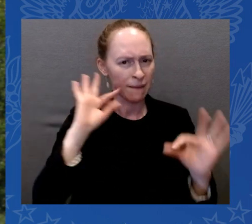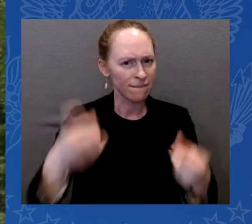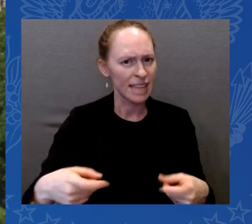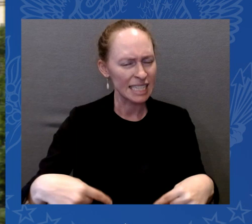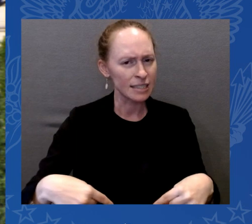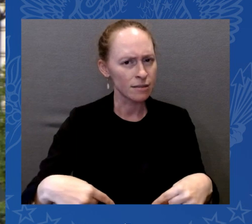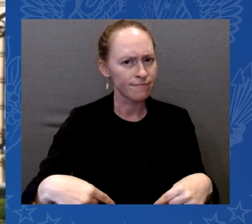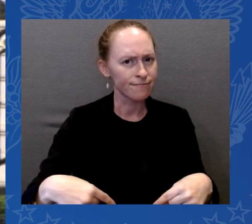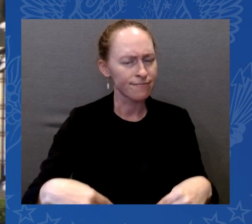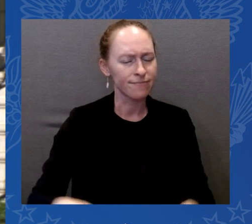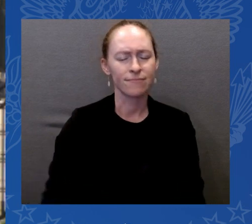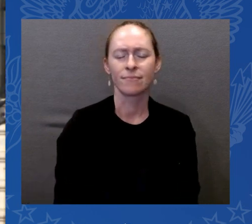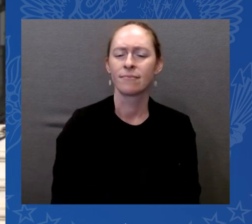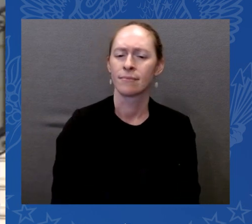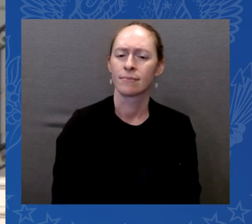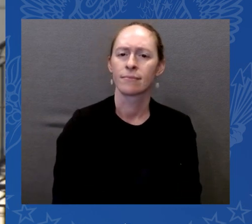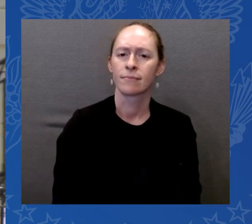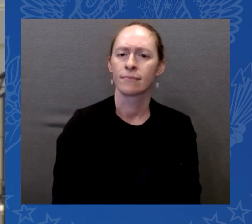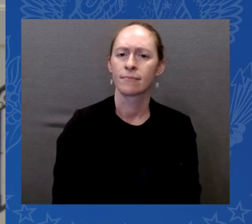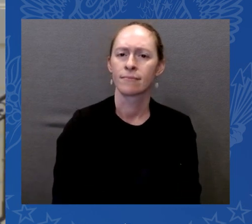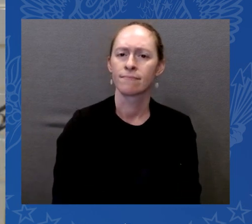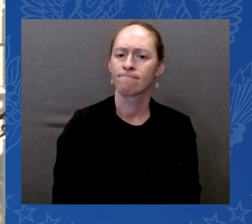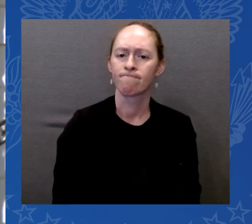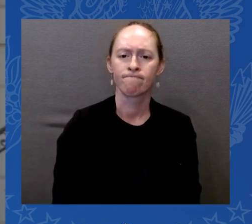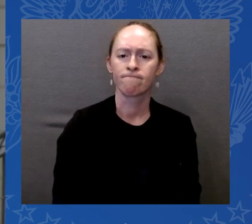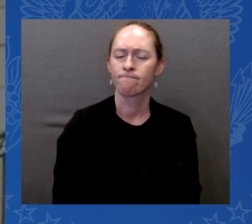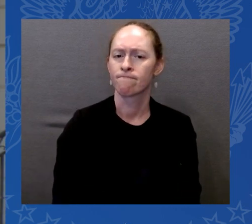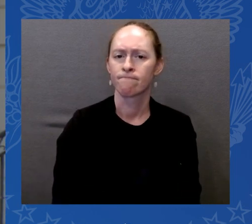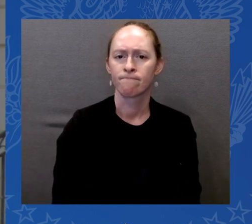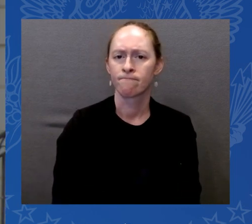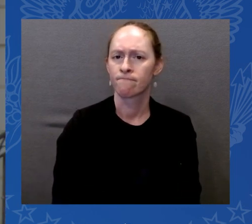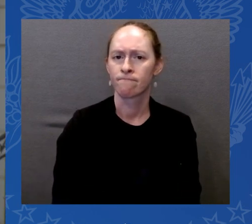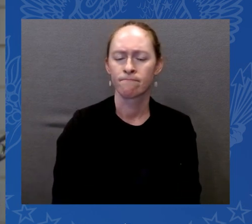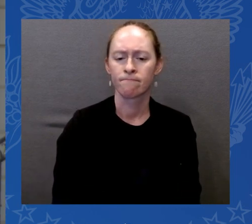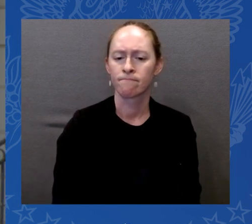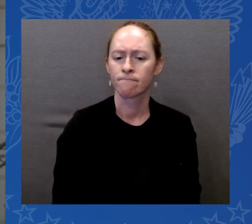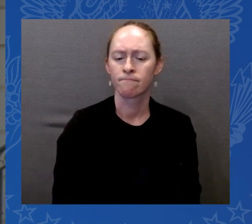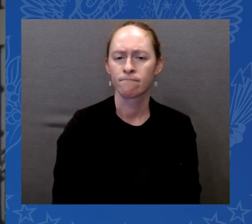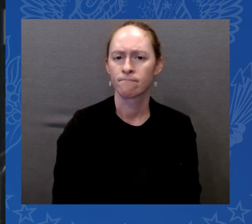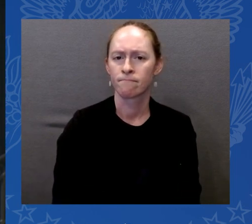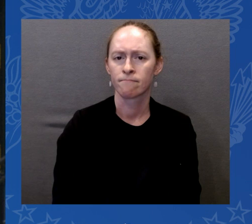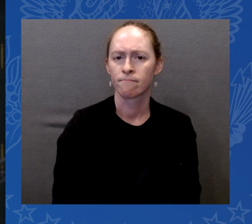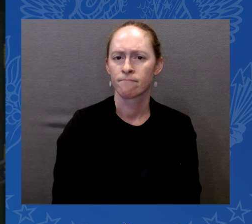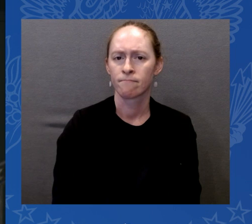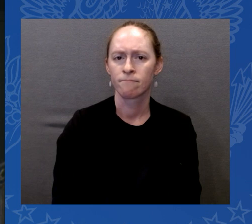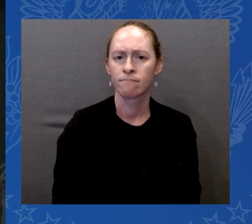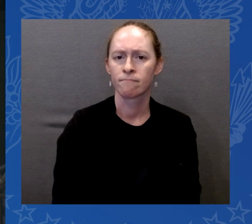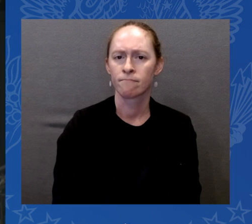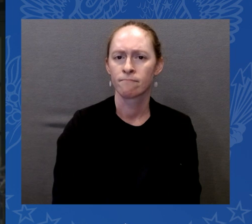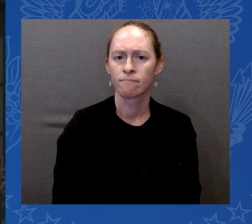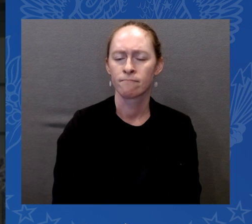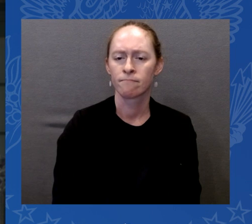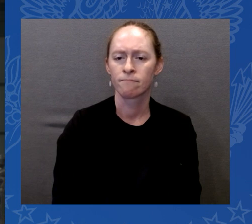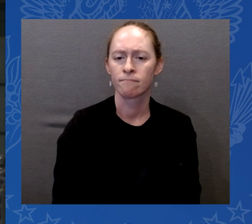We're going to come back at it